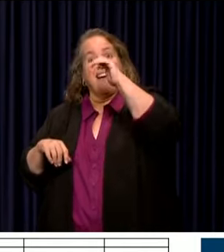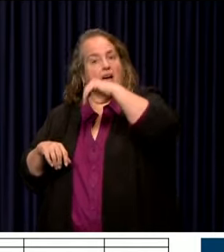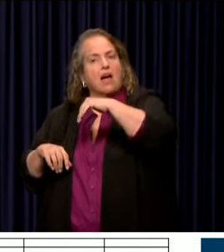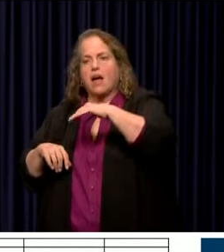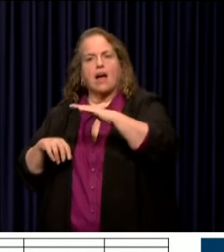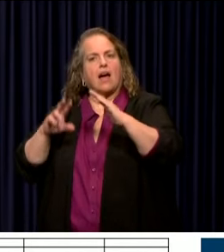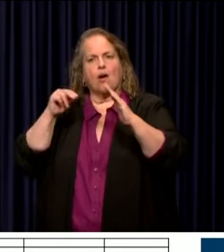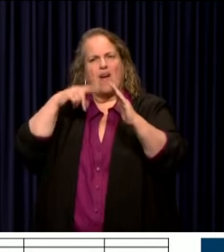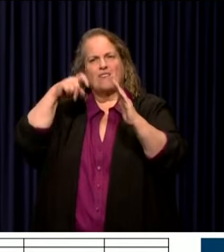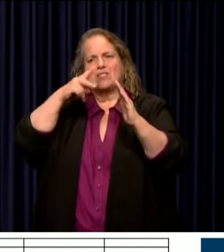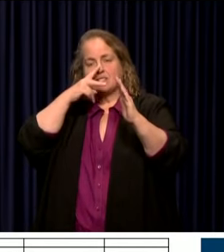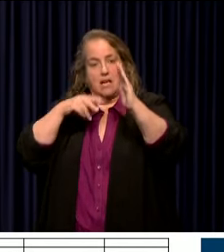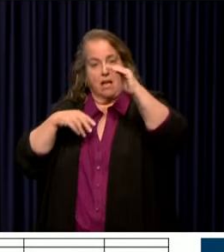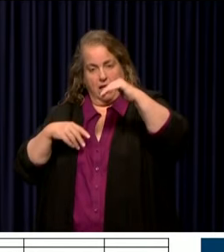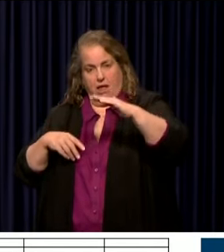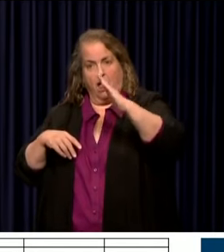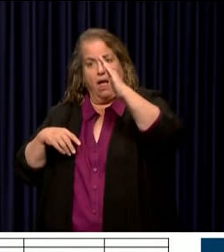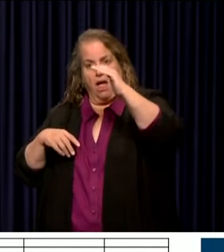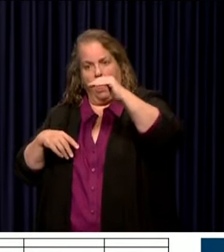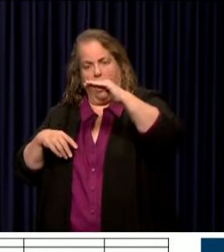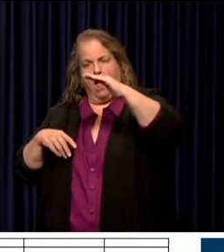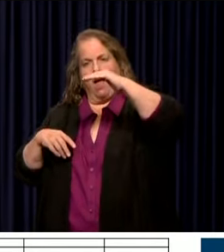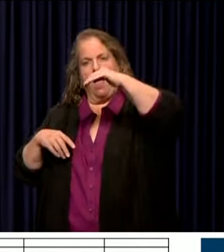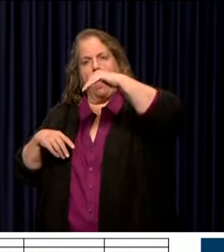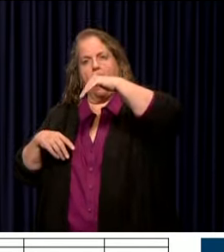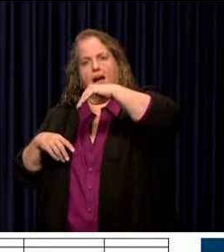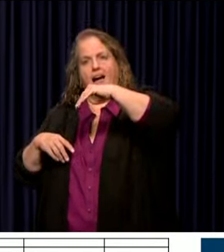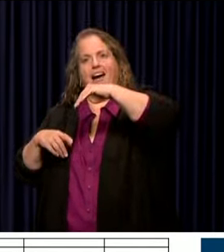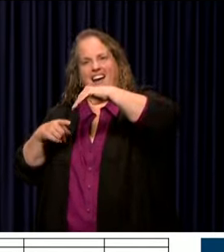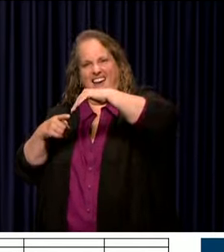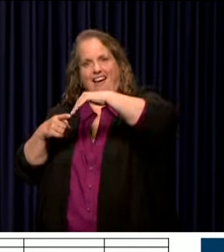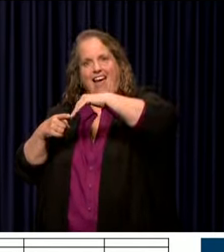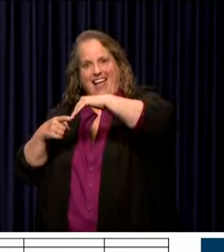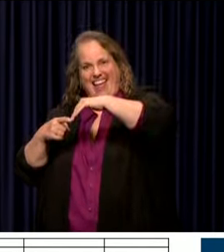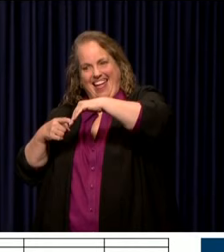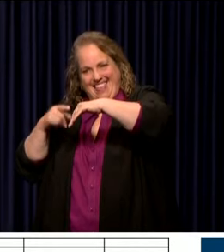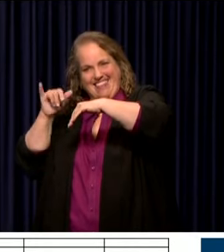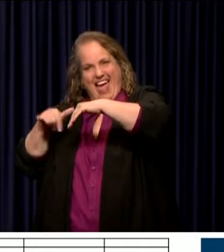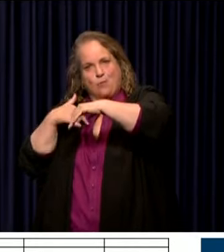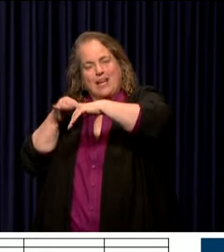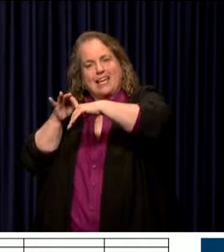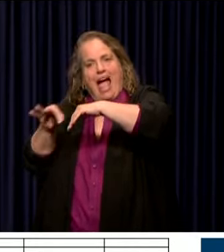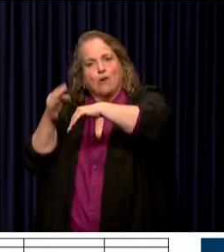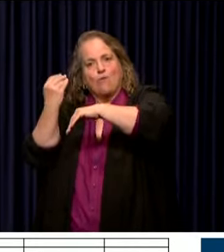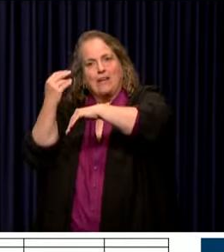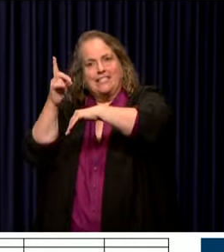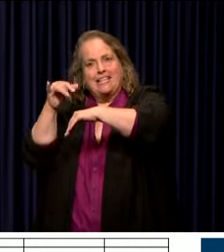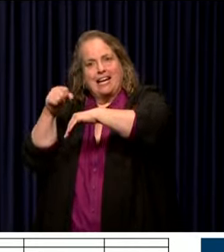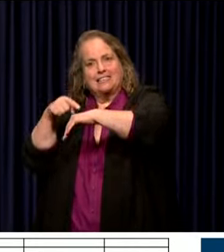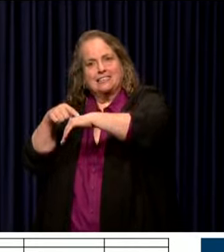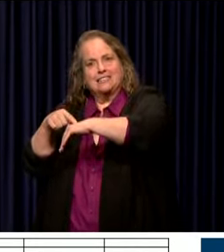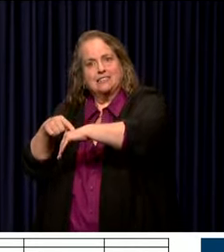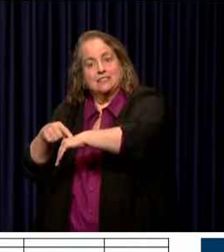A GOODY, AND THAT IS ST. LOUIS VERSUS PHILADELPHIA.